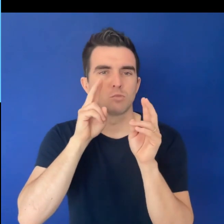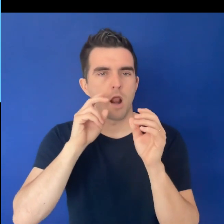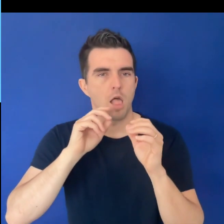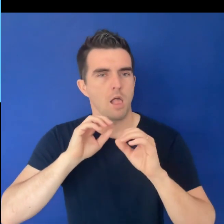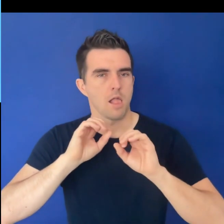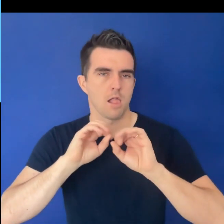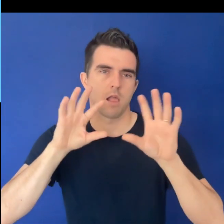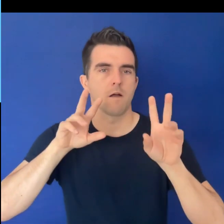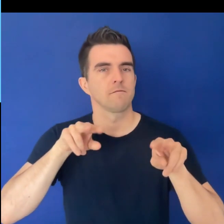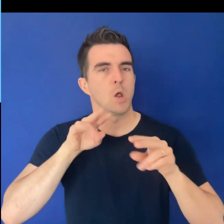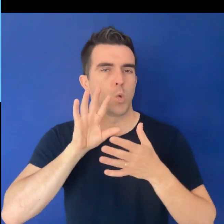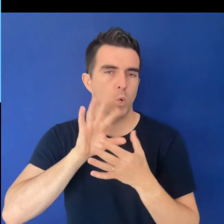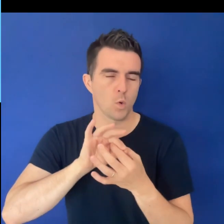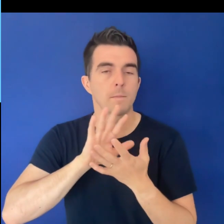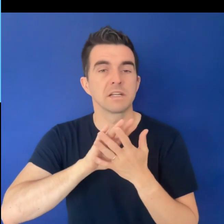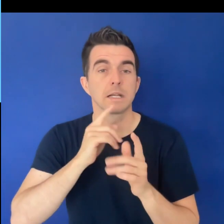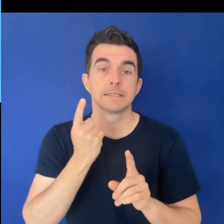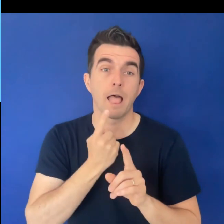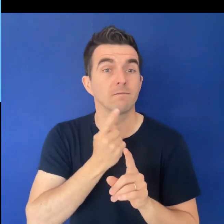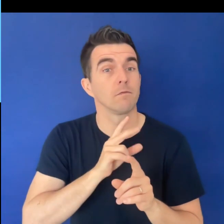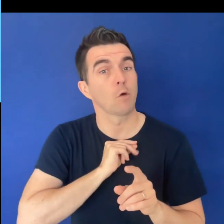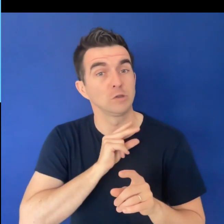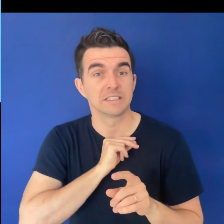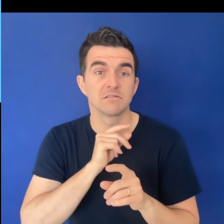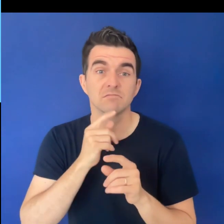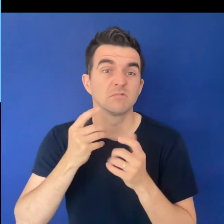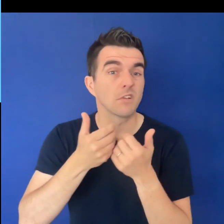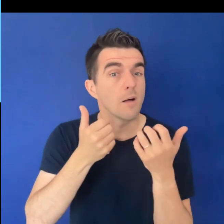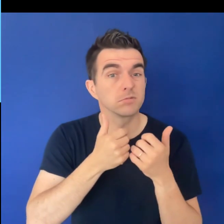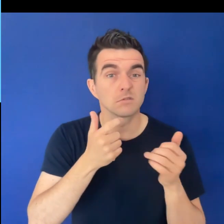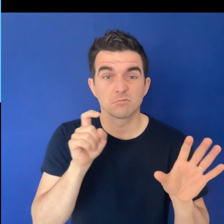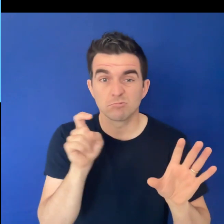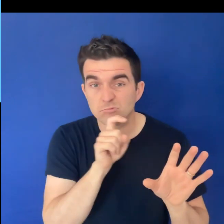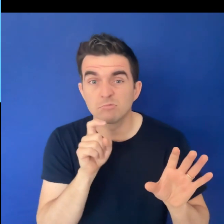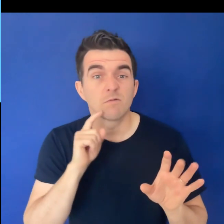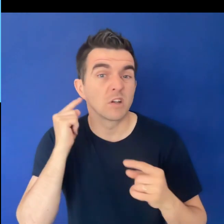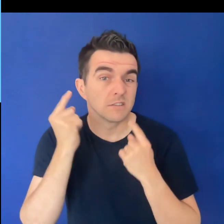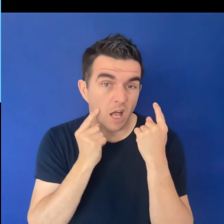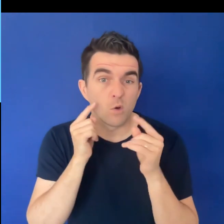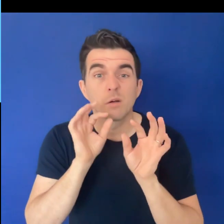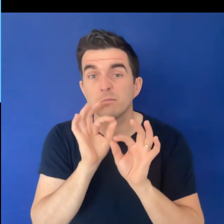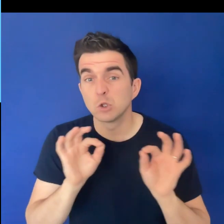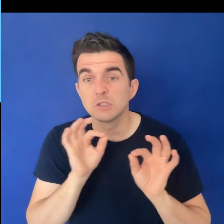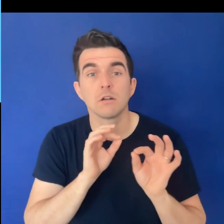accessibility features. There’s self voicing and separate volume bars for sound, music, and voice.